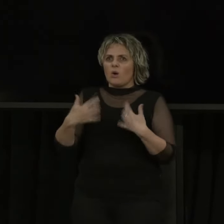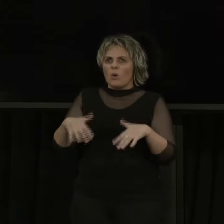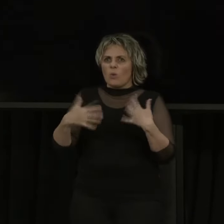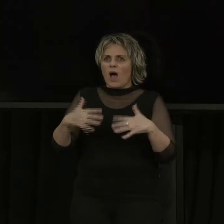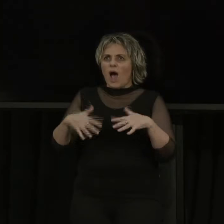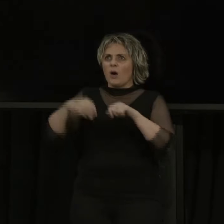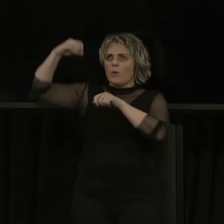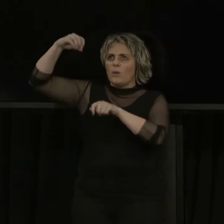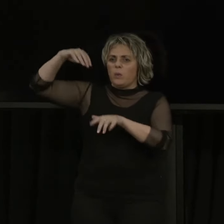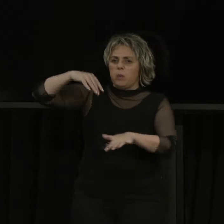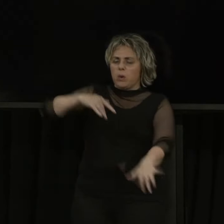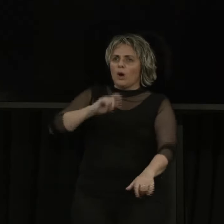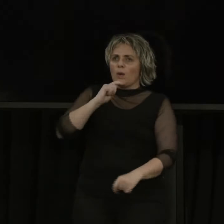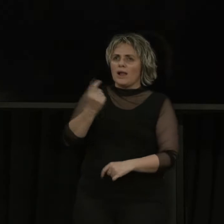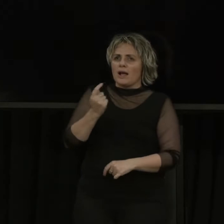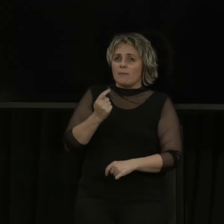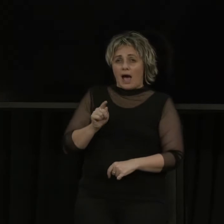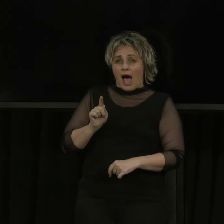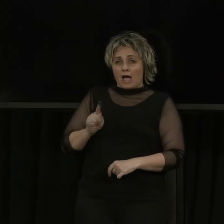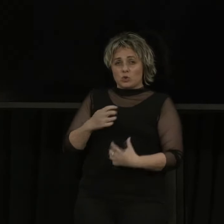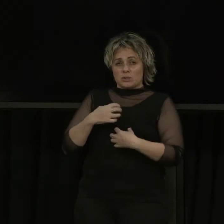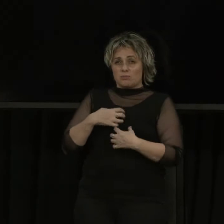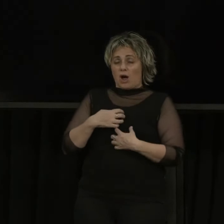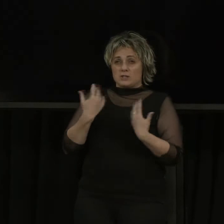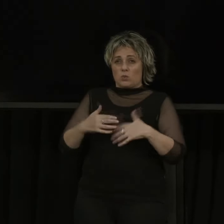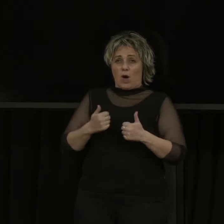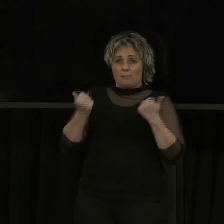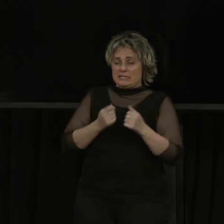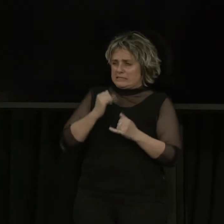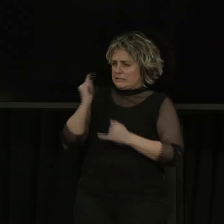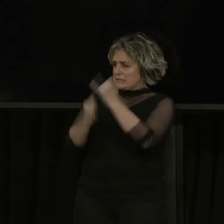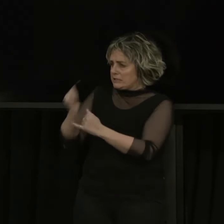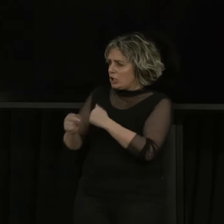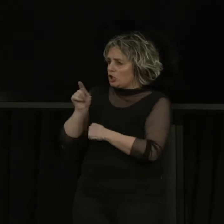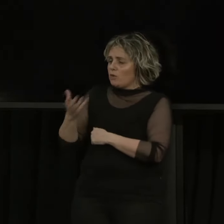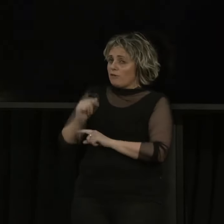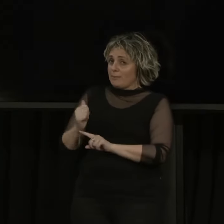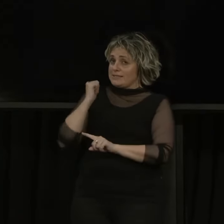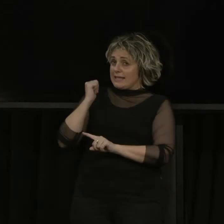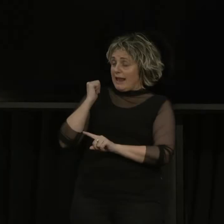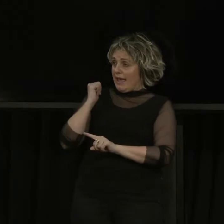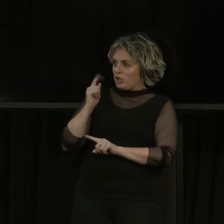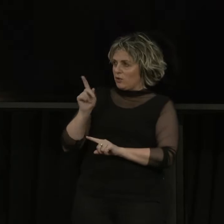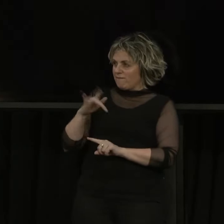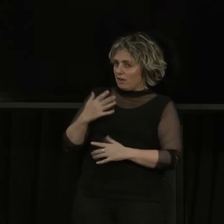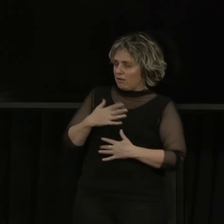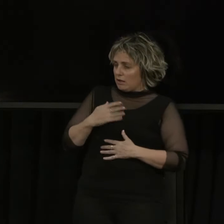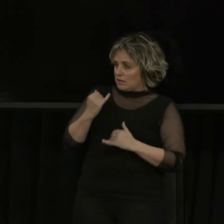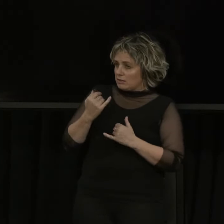your most striking critics from yesterday's announcement.